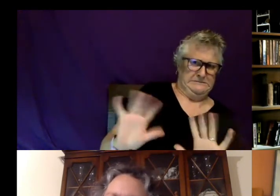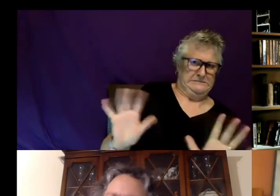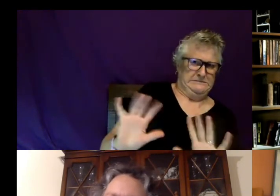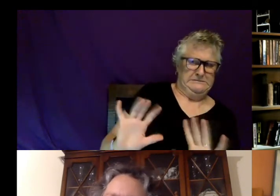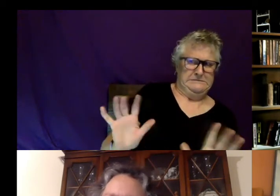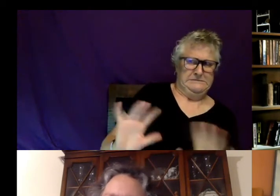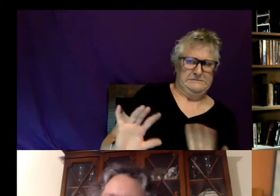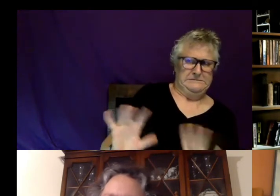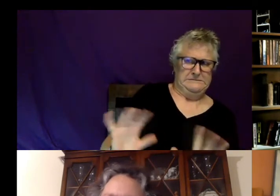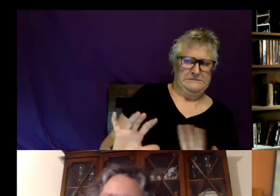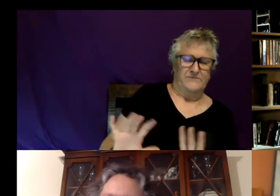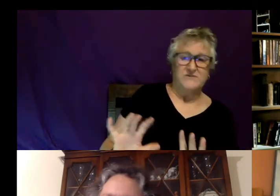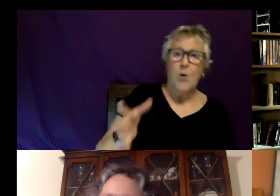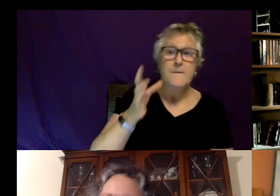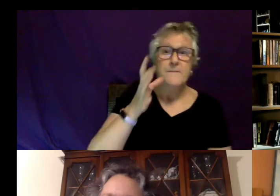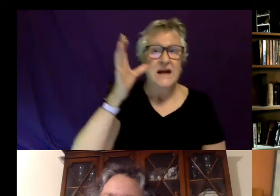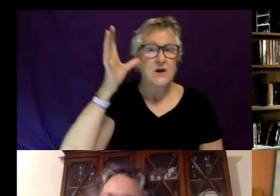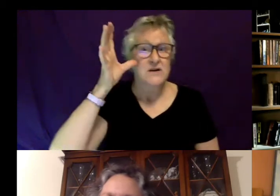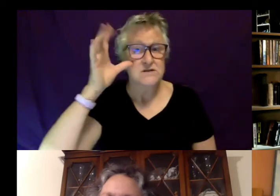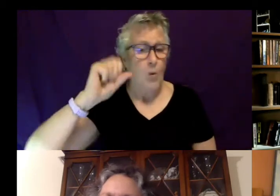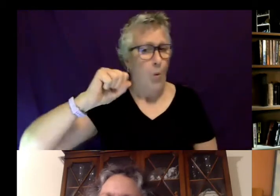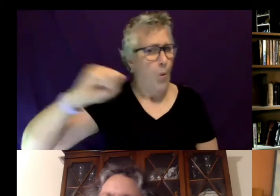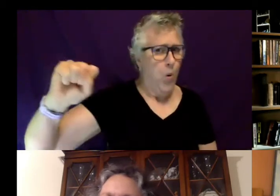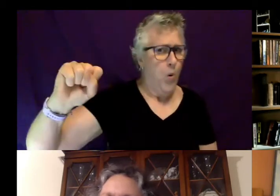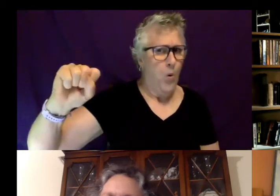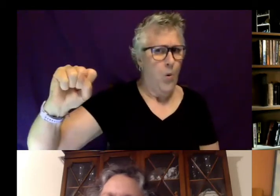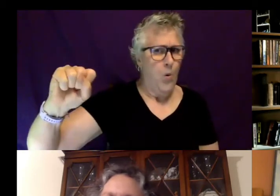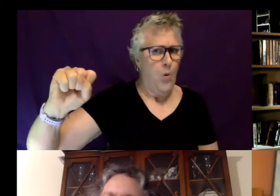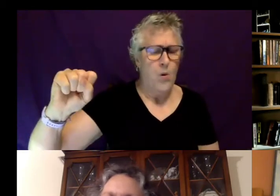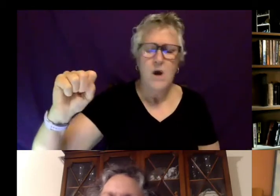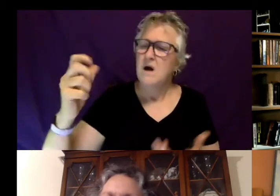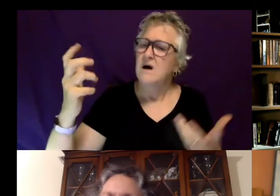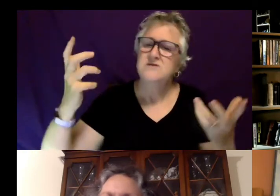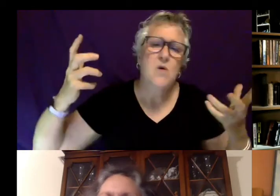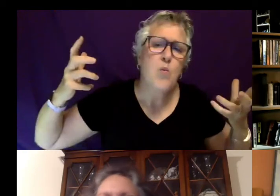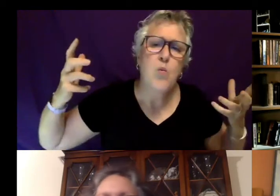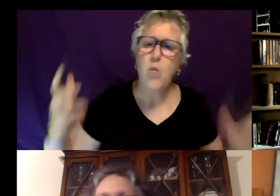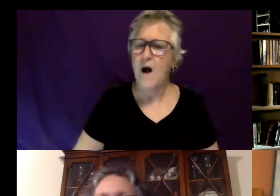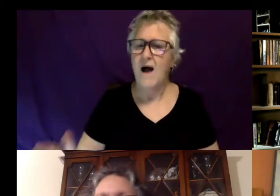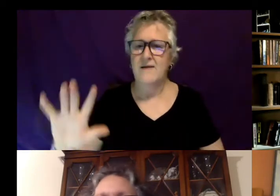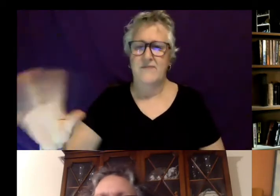So parents are vehemently opposed to children being exposed to sculpture for